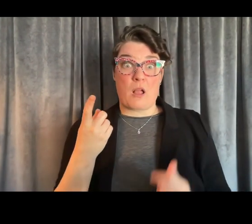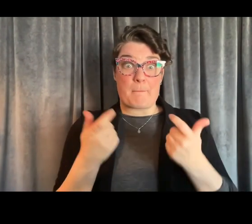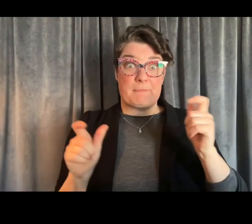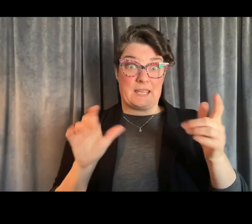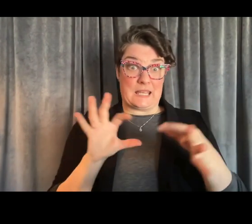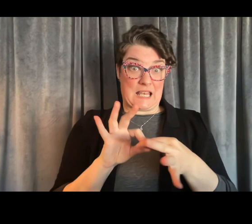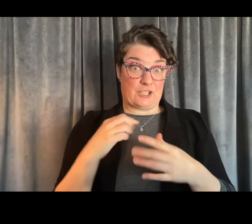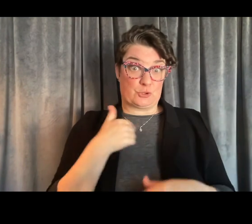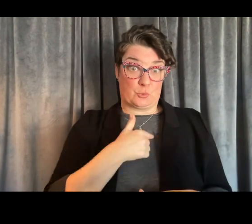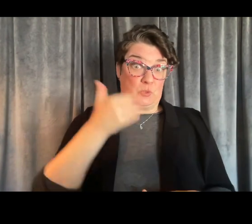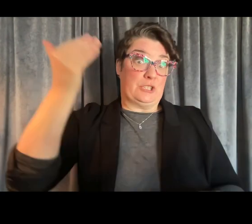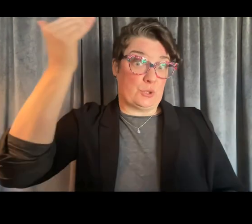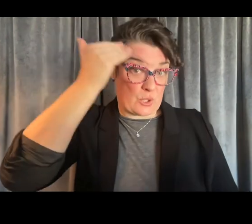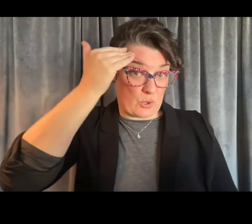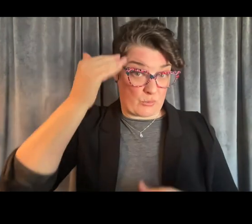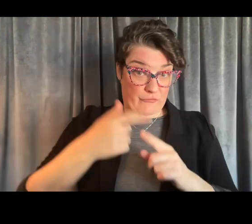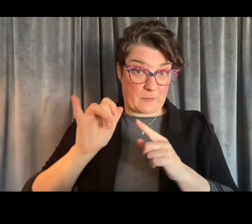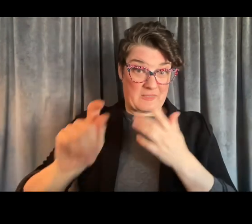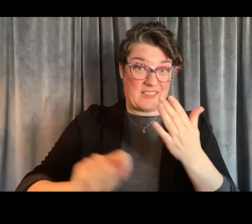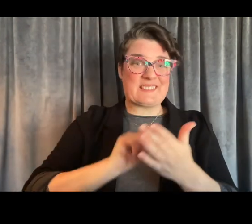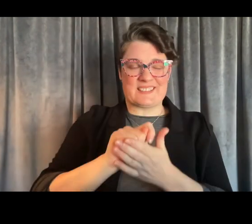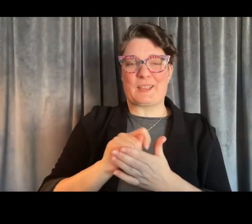about from that is the Asherah pole.